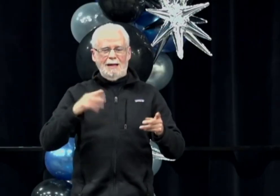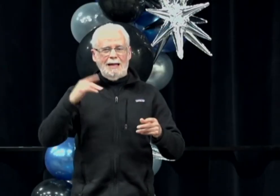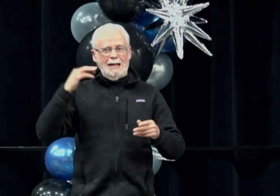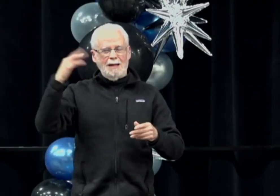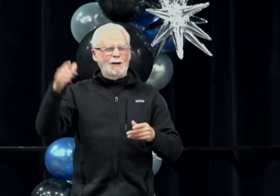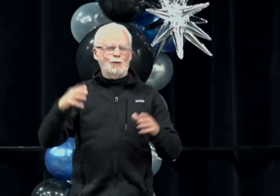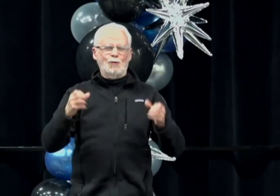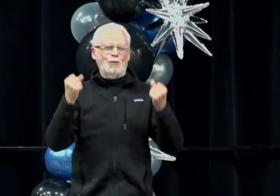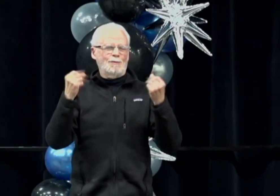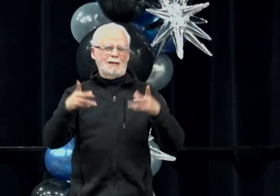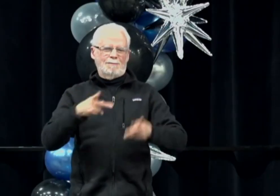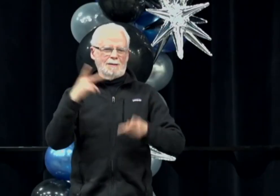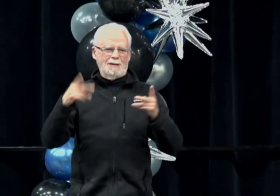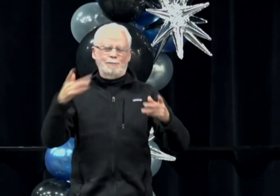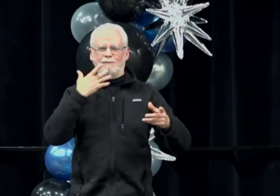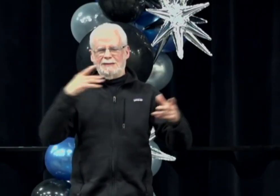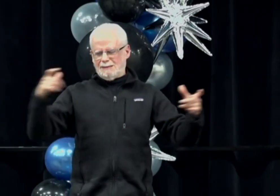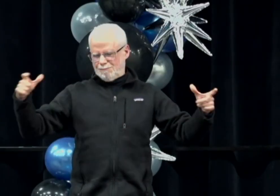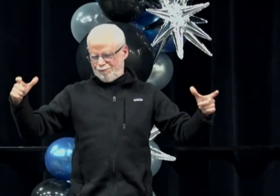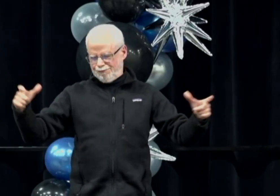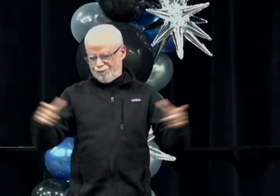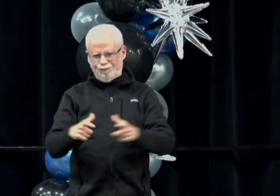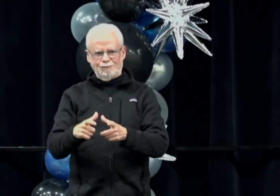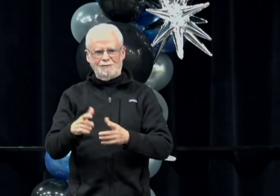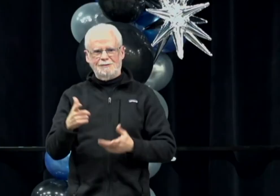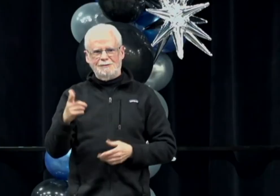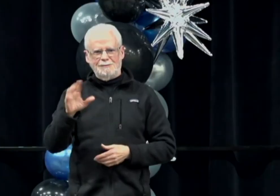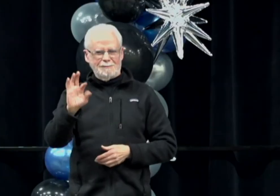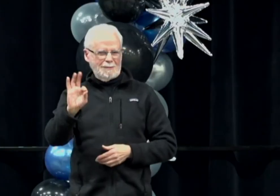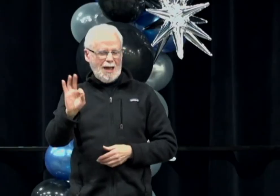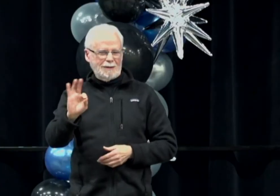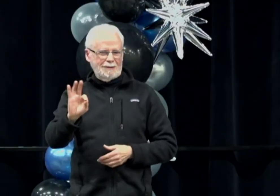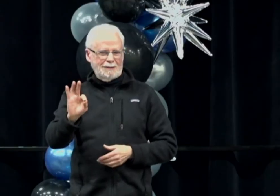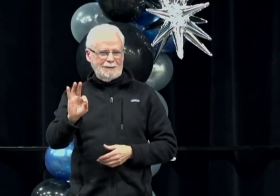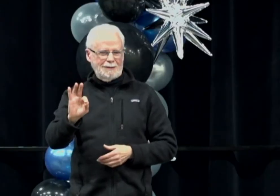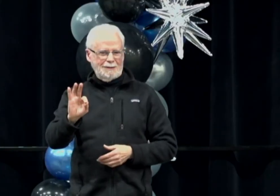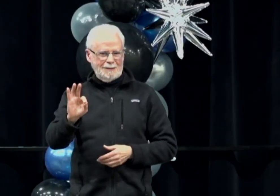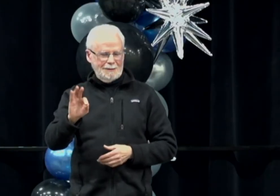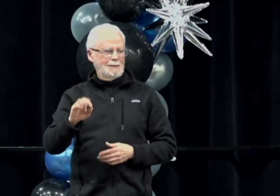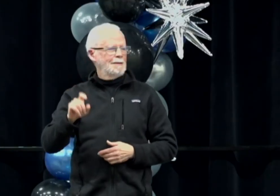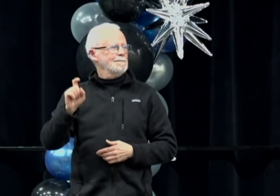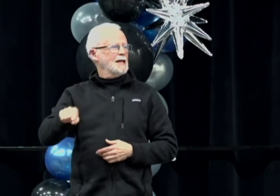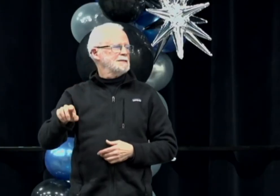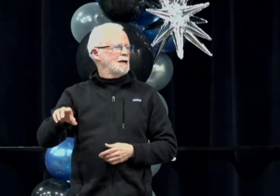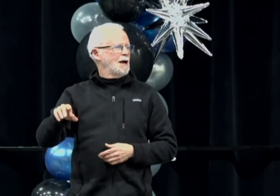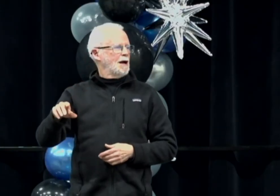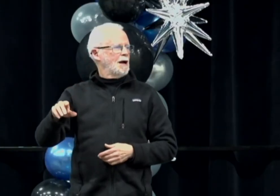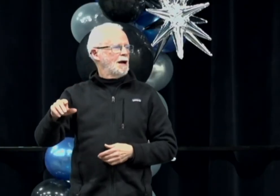He needed people to work on the committee, and brought on a total of 40 people. Later on, he